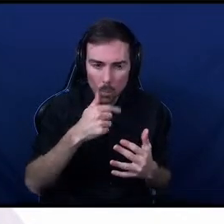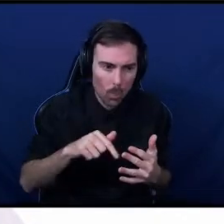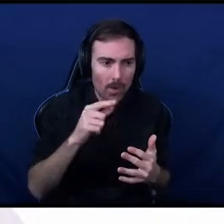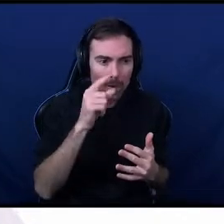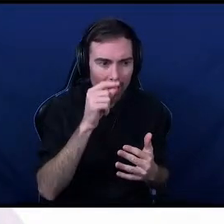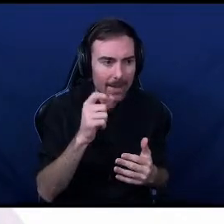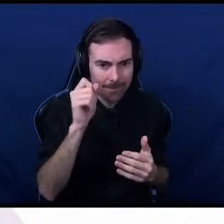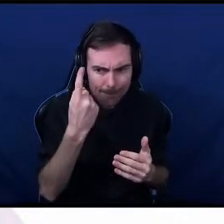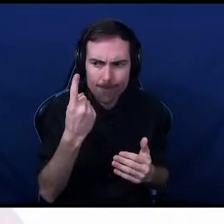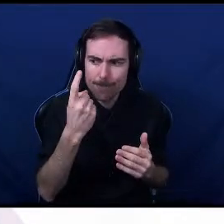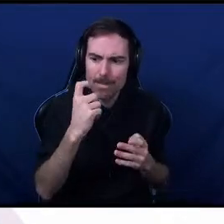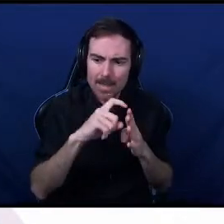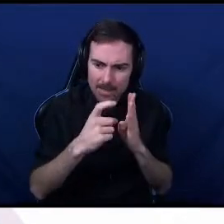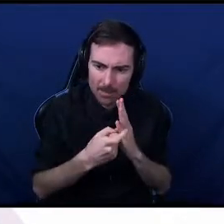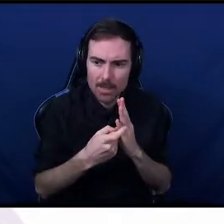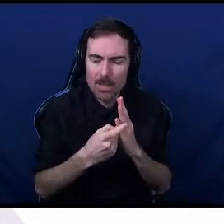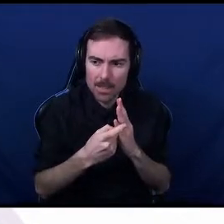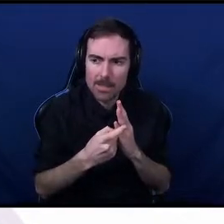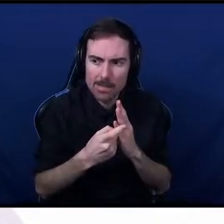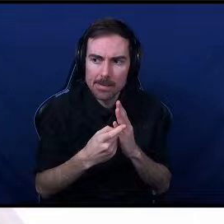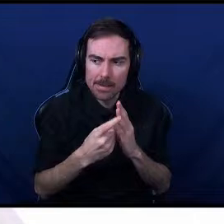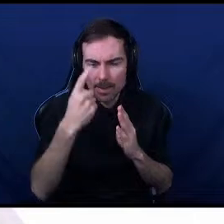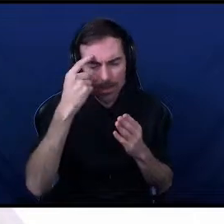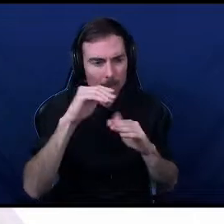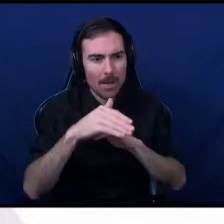understand our future selves. So when it comes to the challenges,